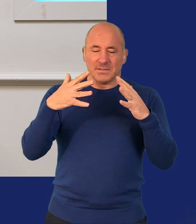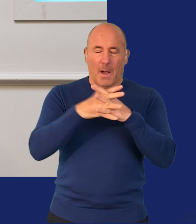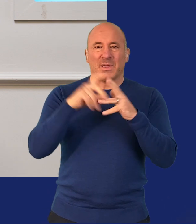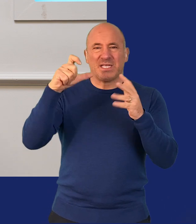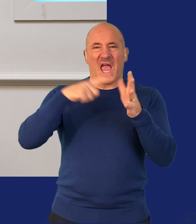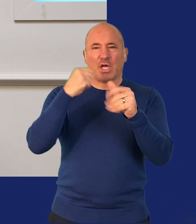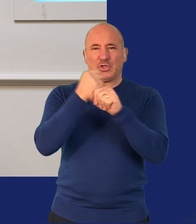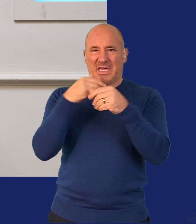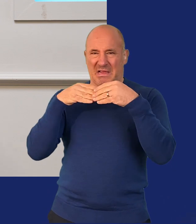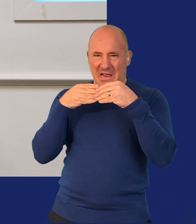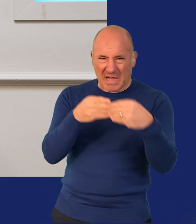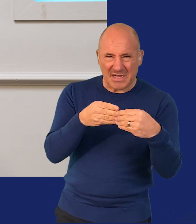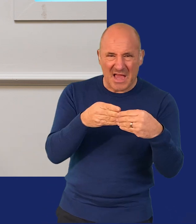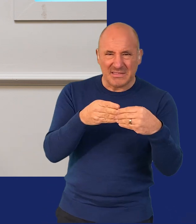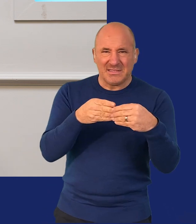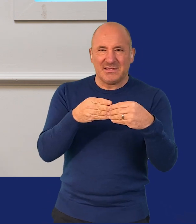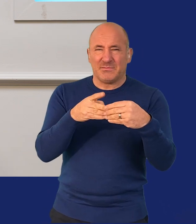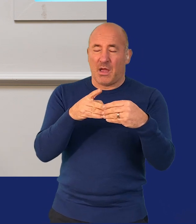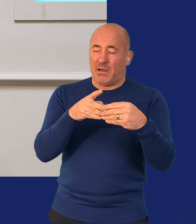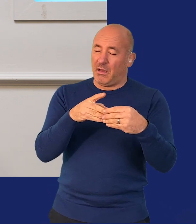with WCAG, I think is that they're not particularly accessible themselves.